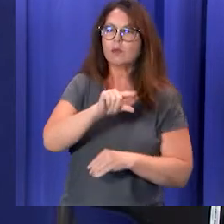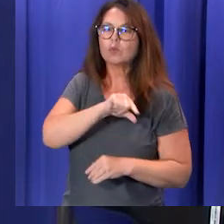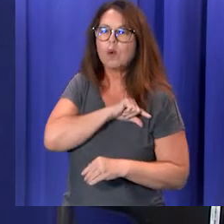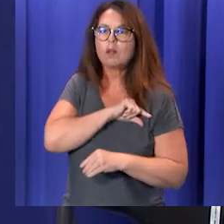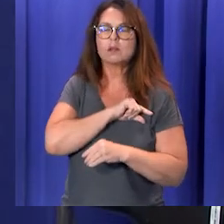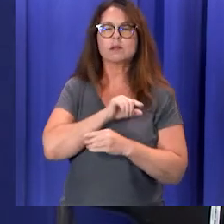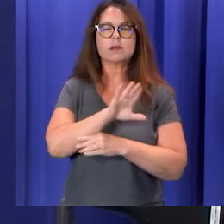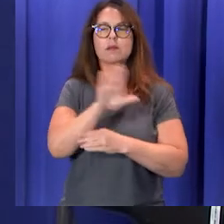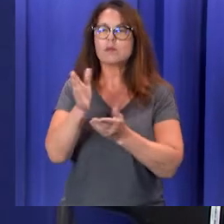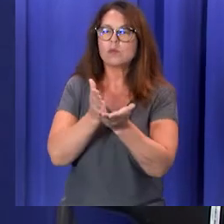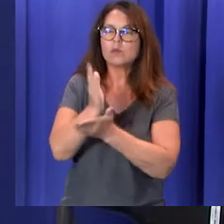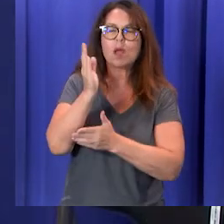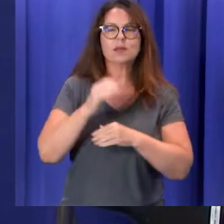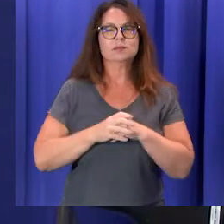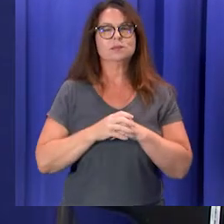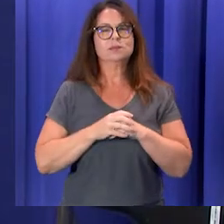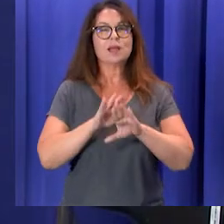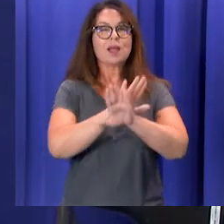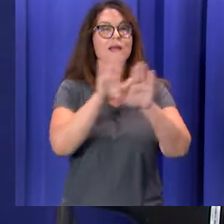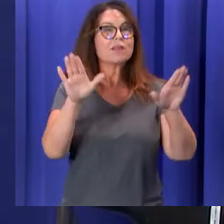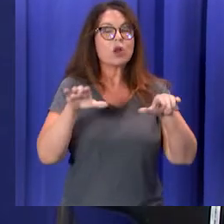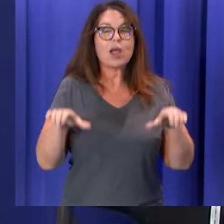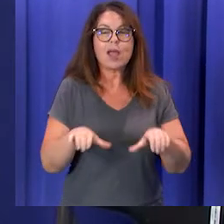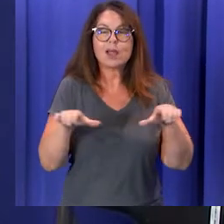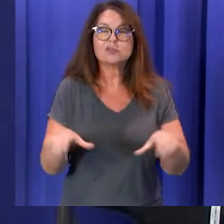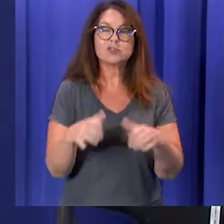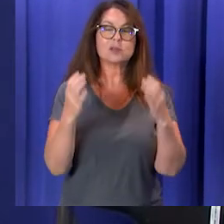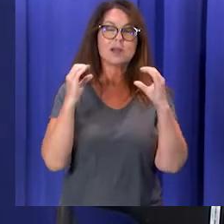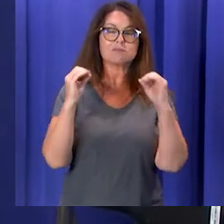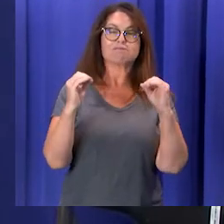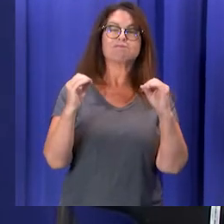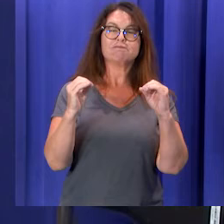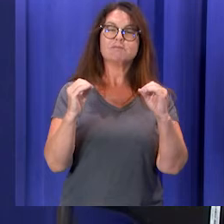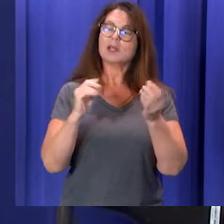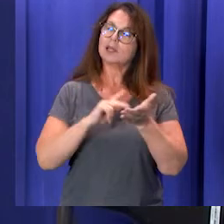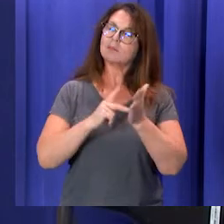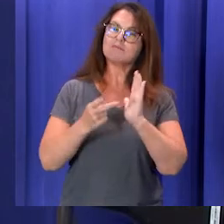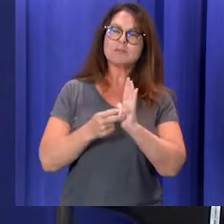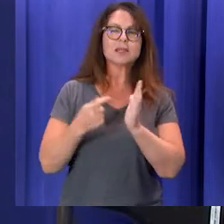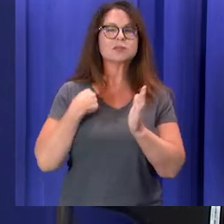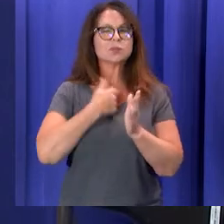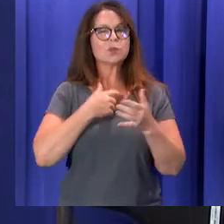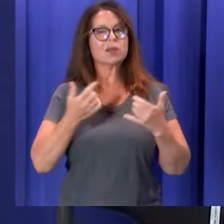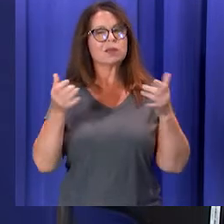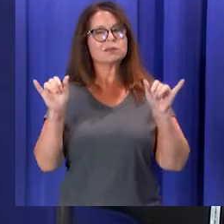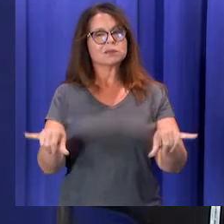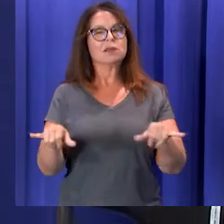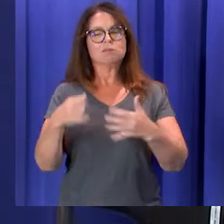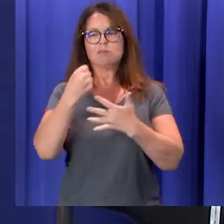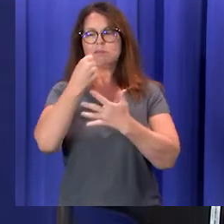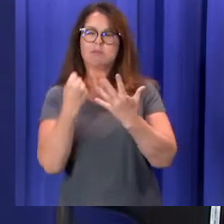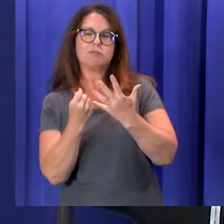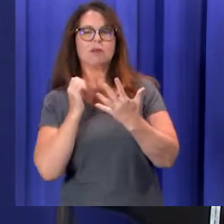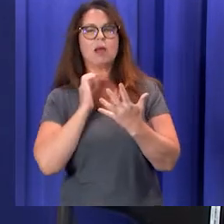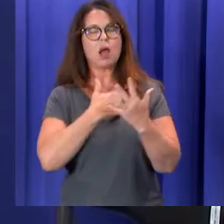This lack of action continues the trend of deprioritizing marginalized communities.